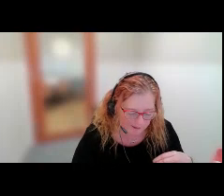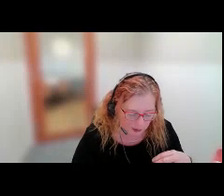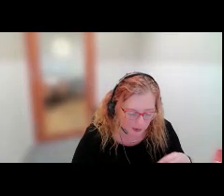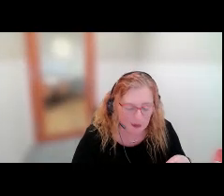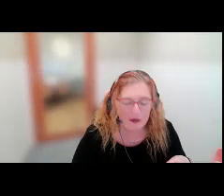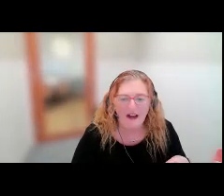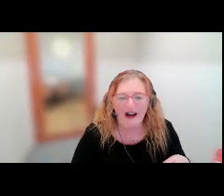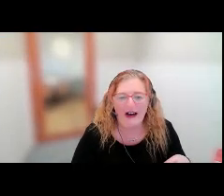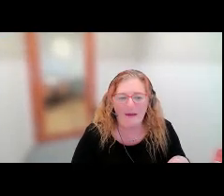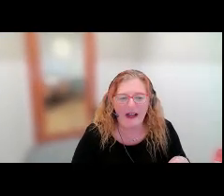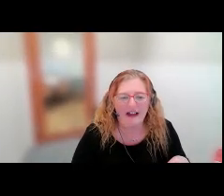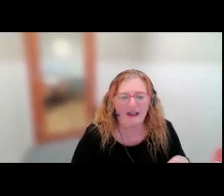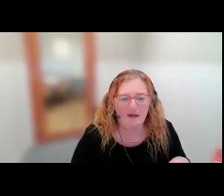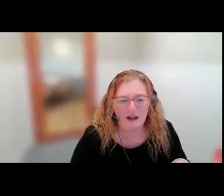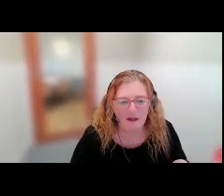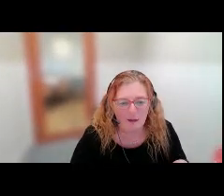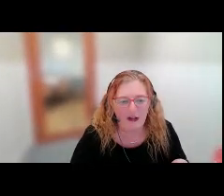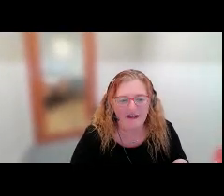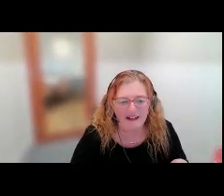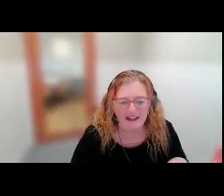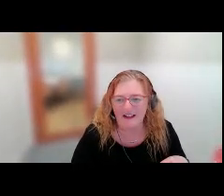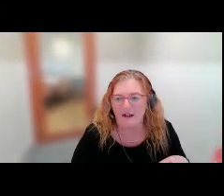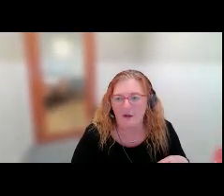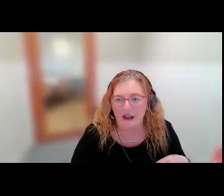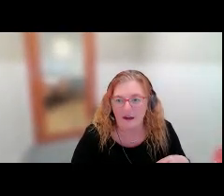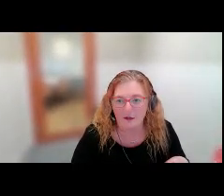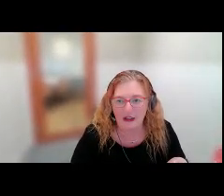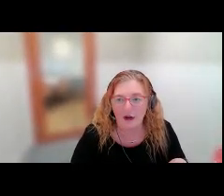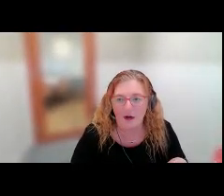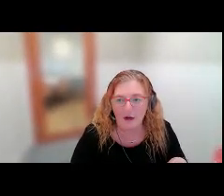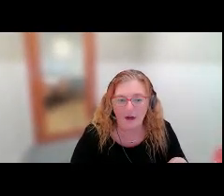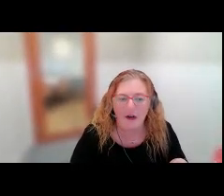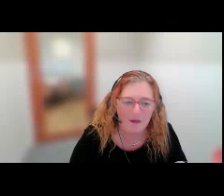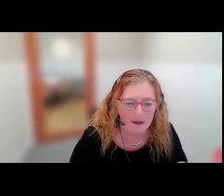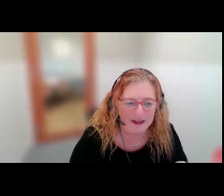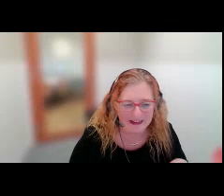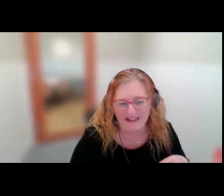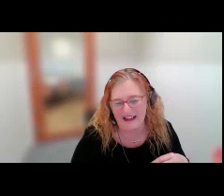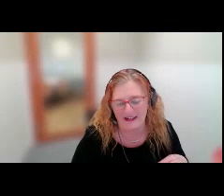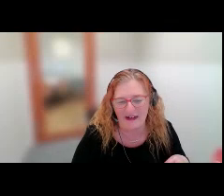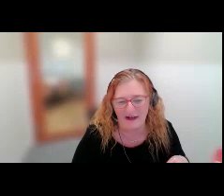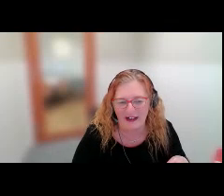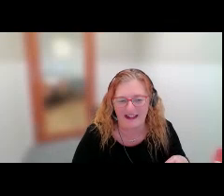module and I just wanted to flag that that's effectively code for what you now know as the